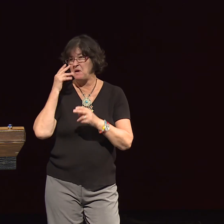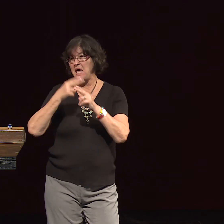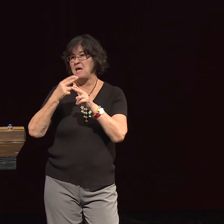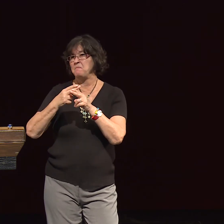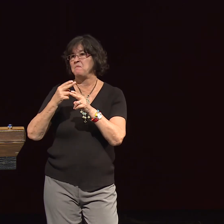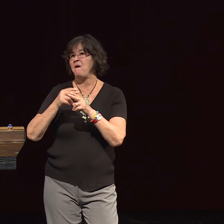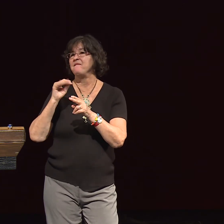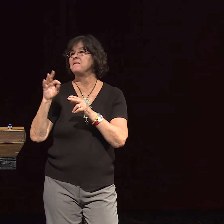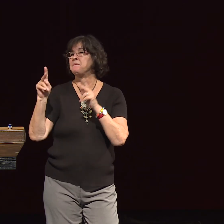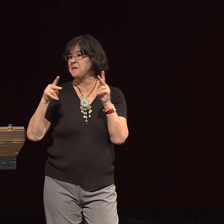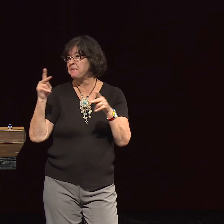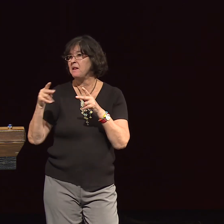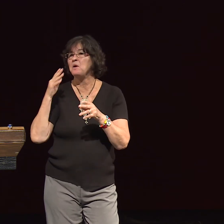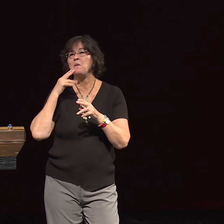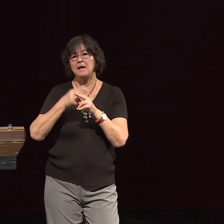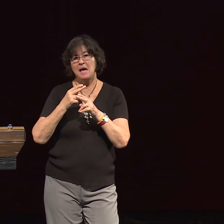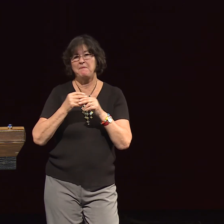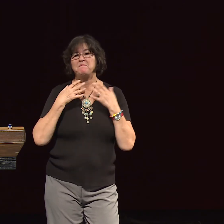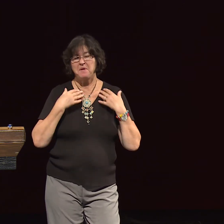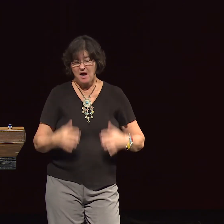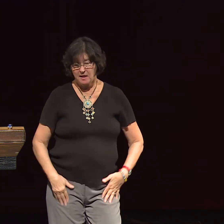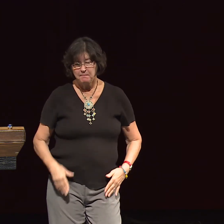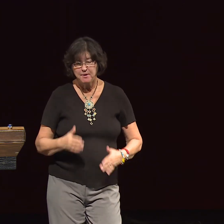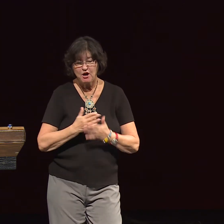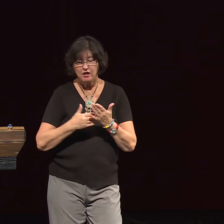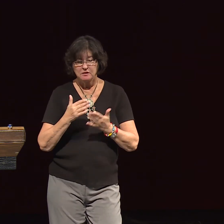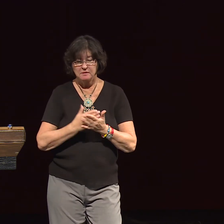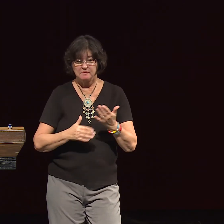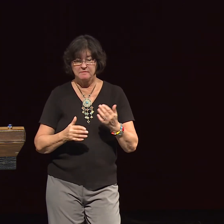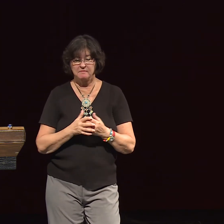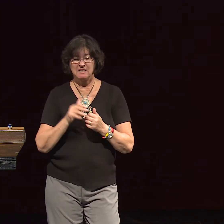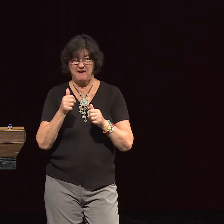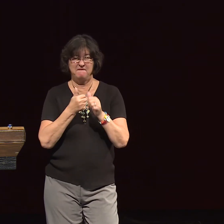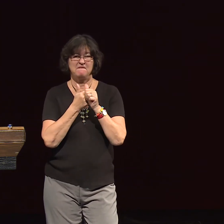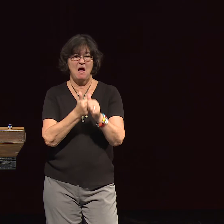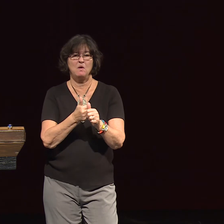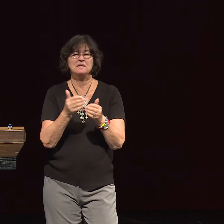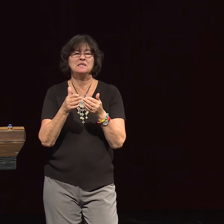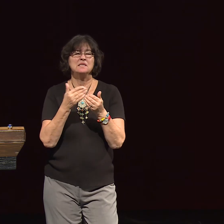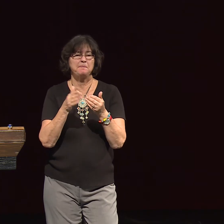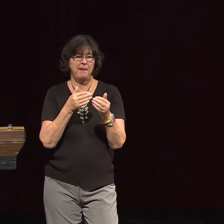They would also know the names of people They should know their body parts,